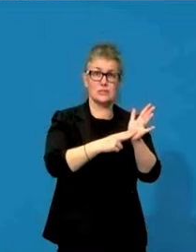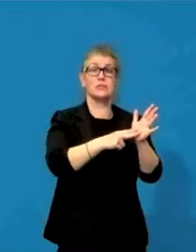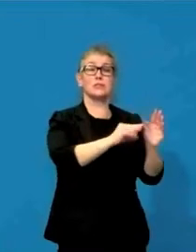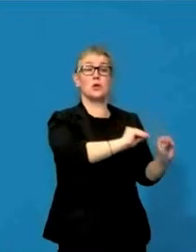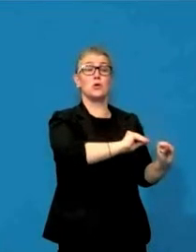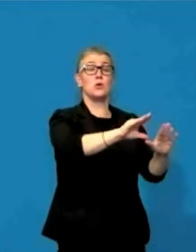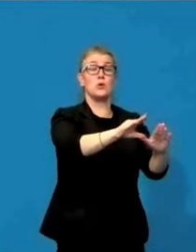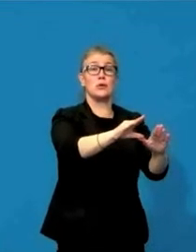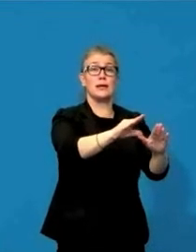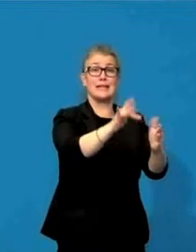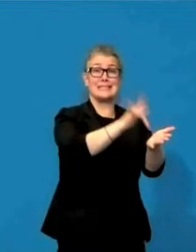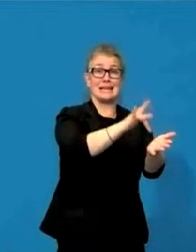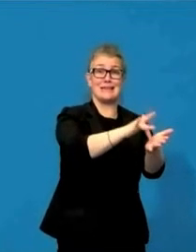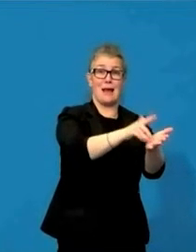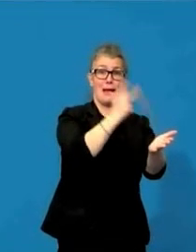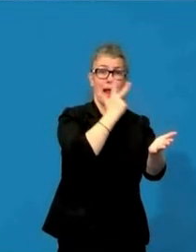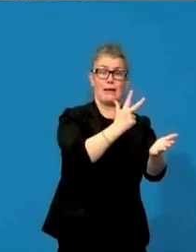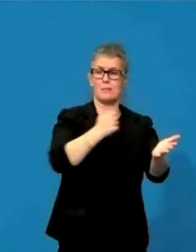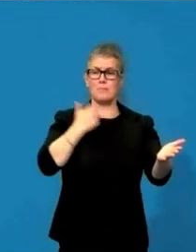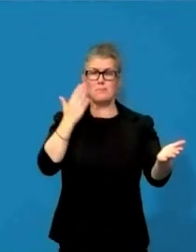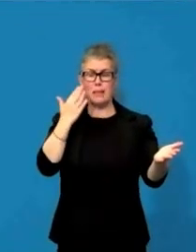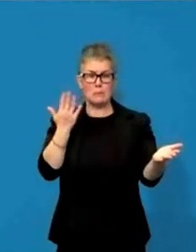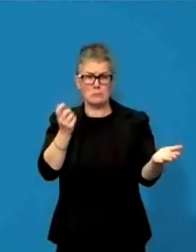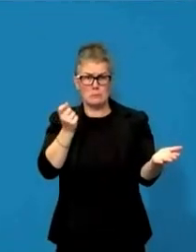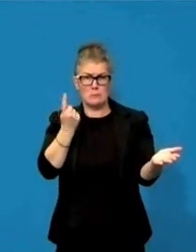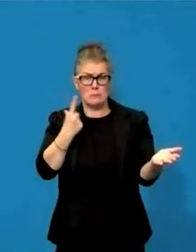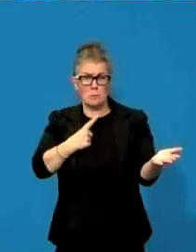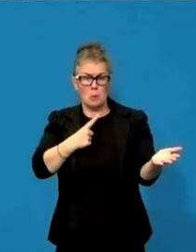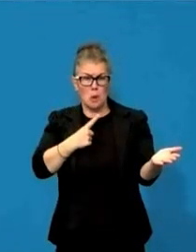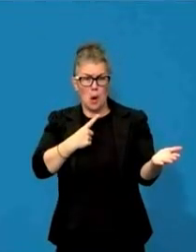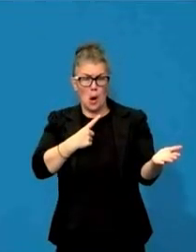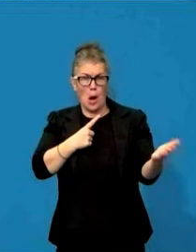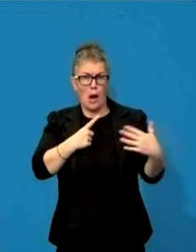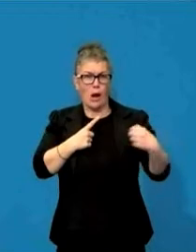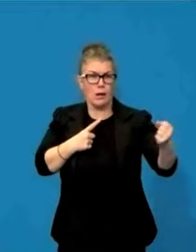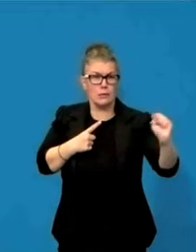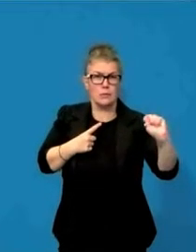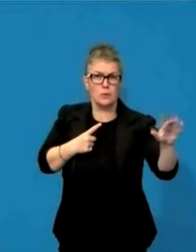My mother couldn't understand the reason why she got taken away and had to live in that.